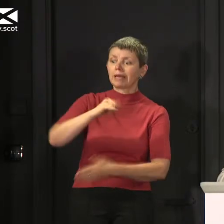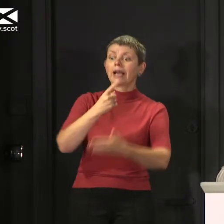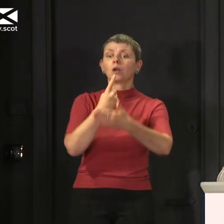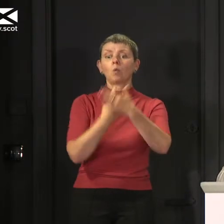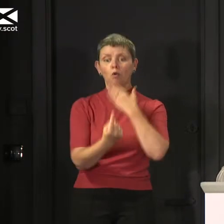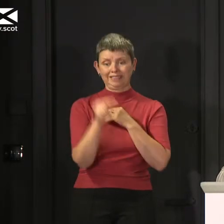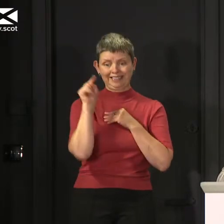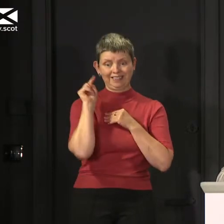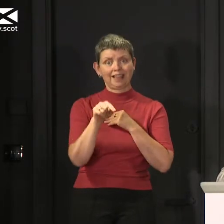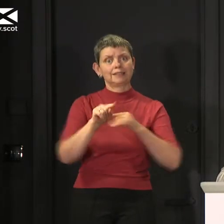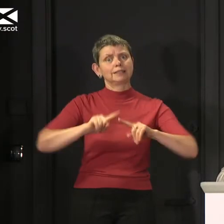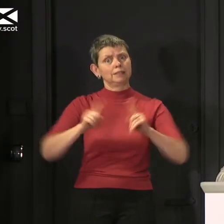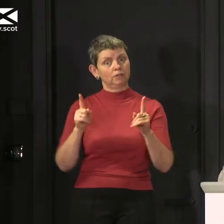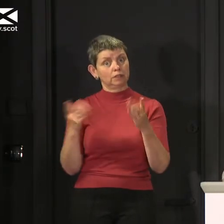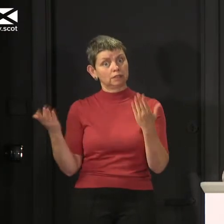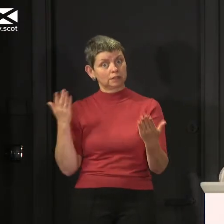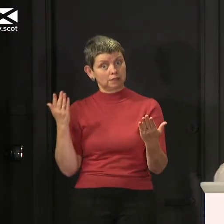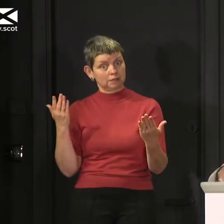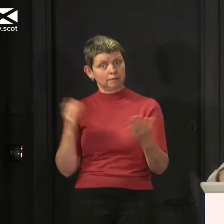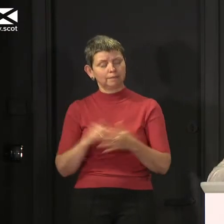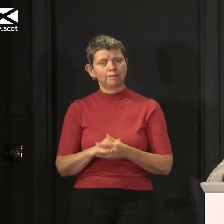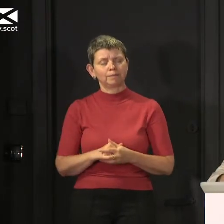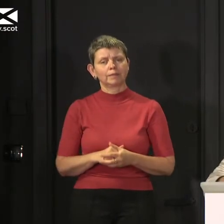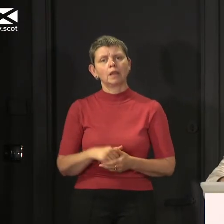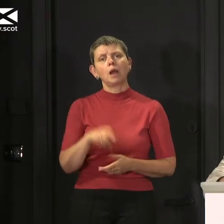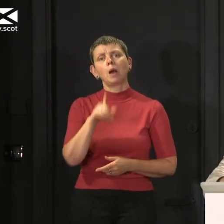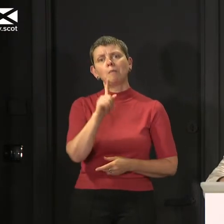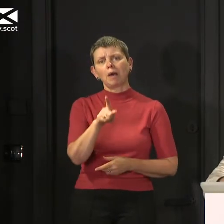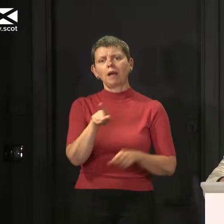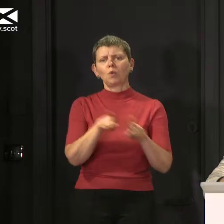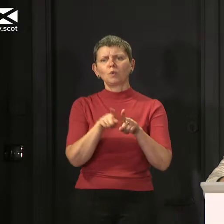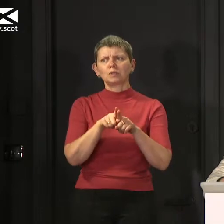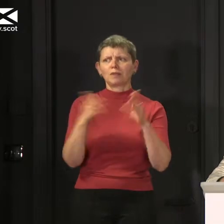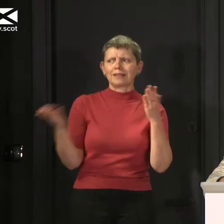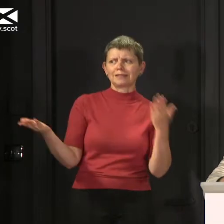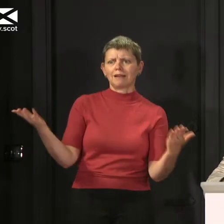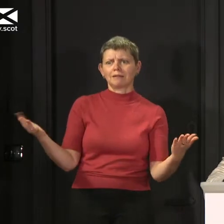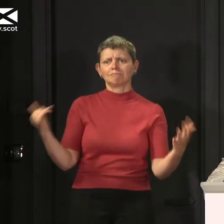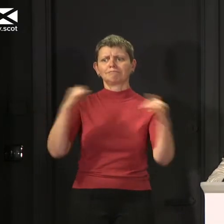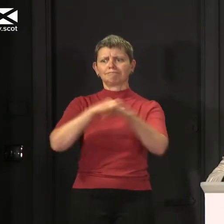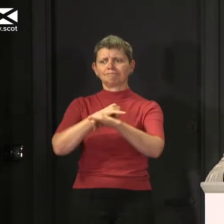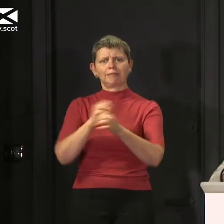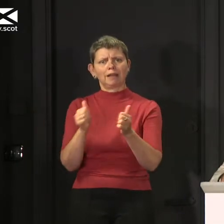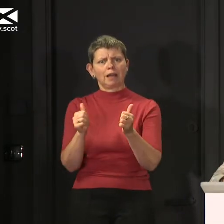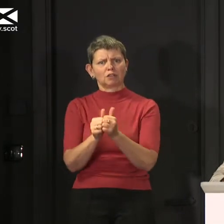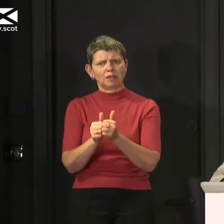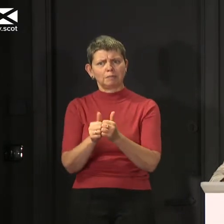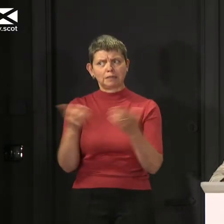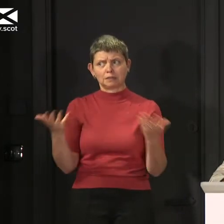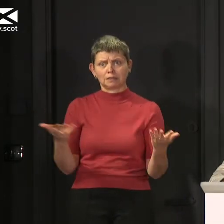they were here. Of course there's a reciprocal element to this debate as well. Once we've